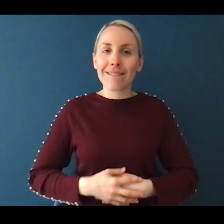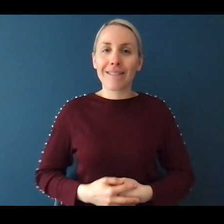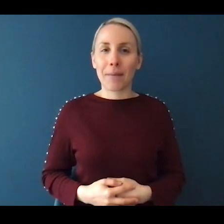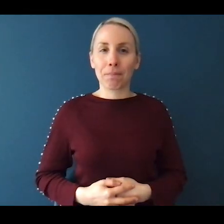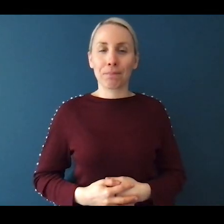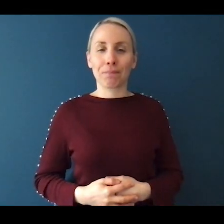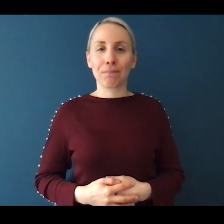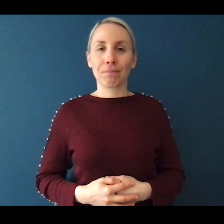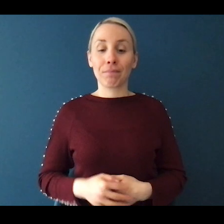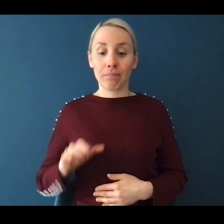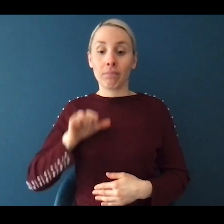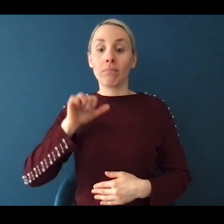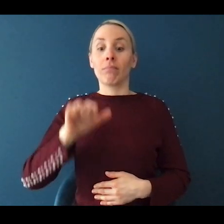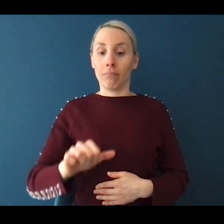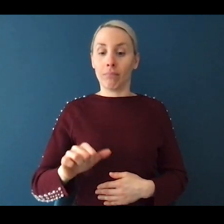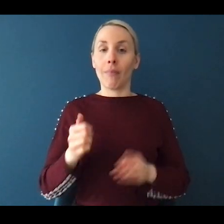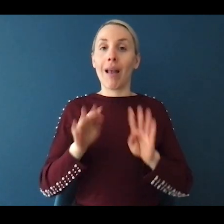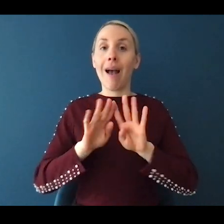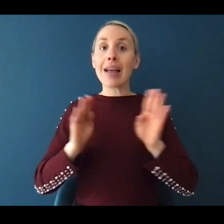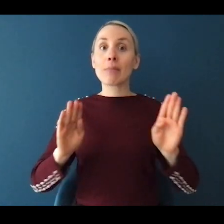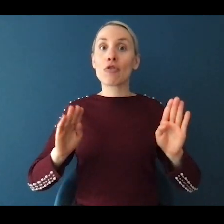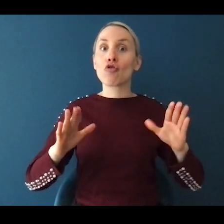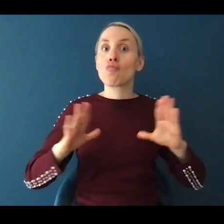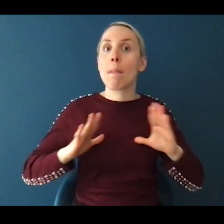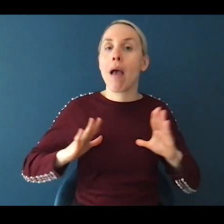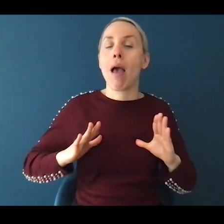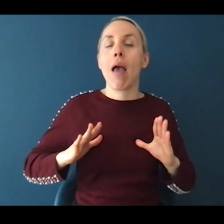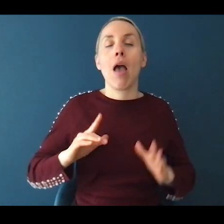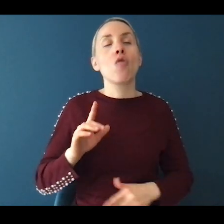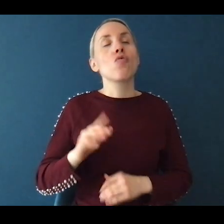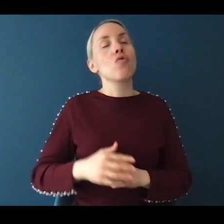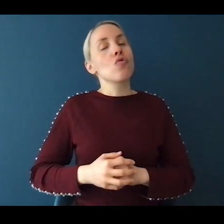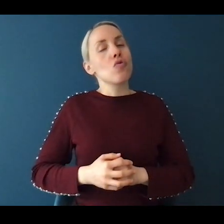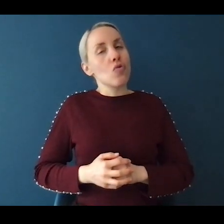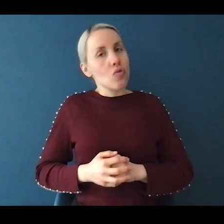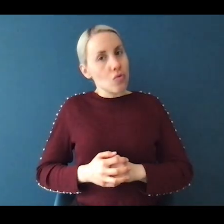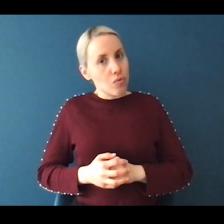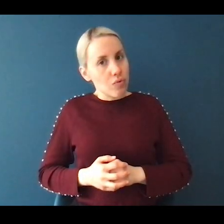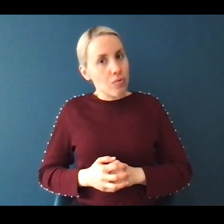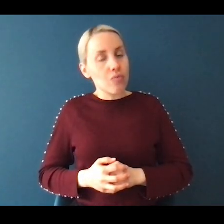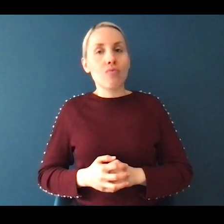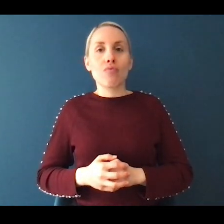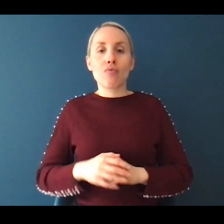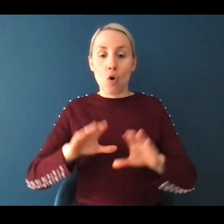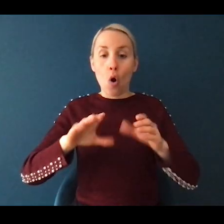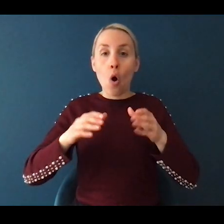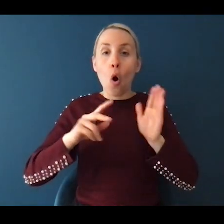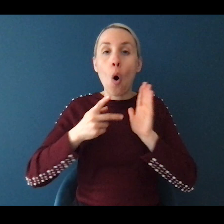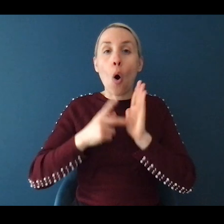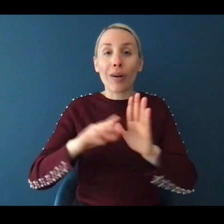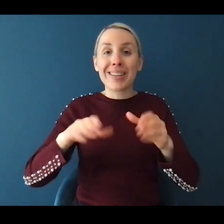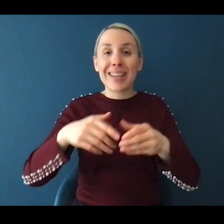and really push yourself and then preparing for the exhibition um I'm with Silvia Spectrum